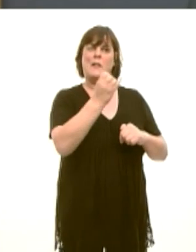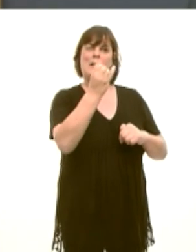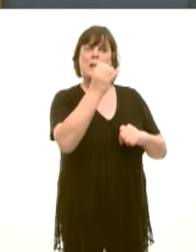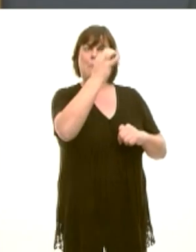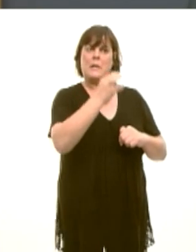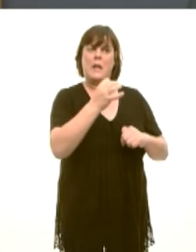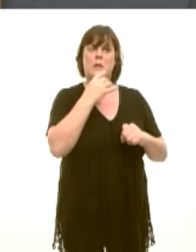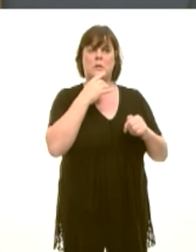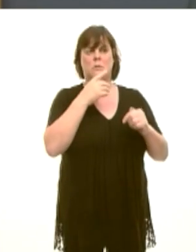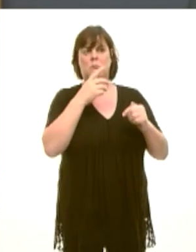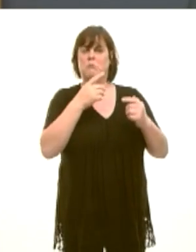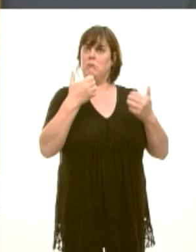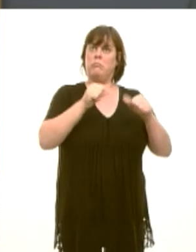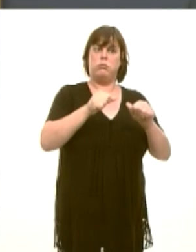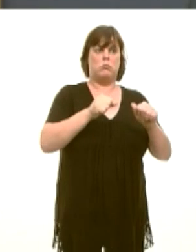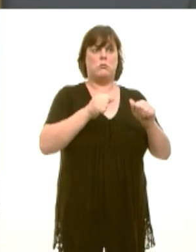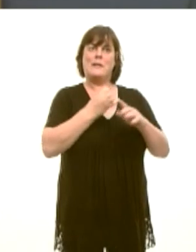of our patients within six weeks?í Leanne Wood: You answered: